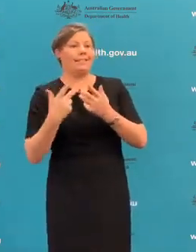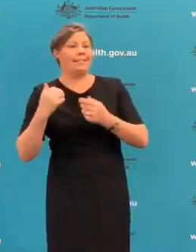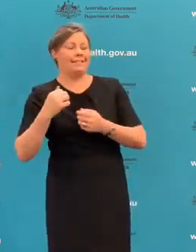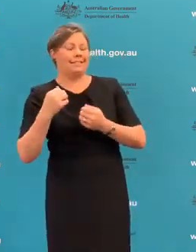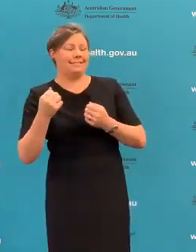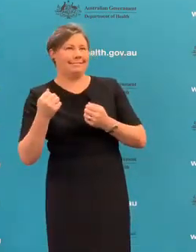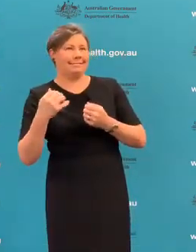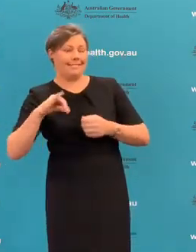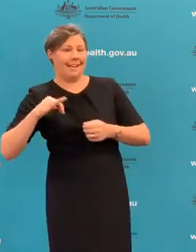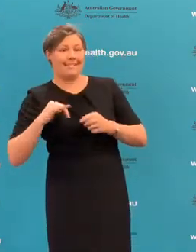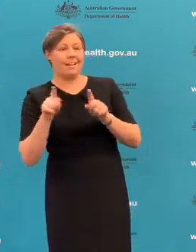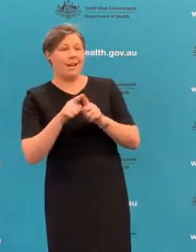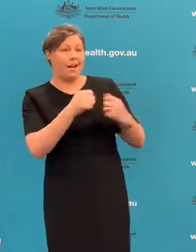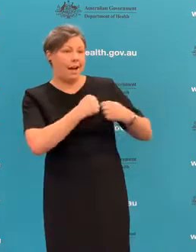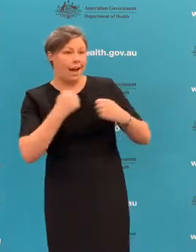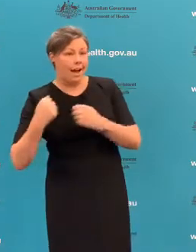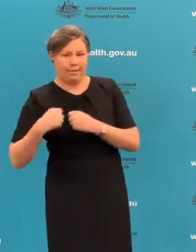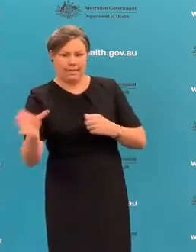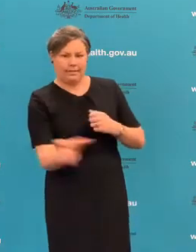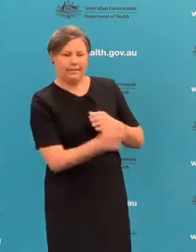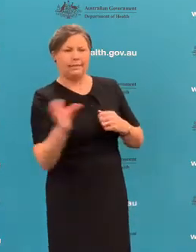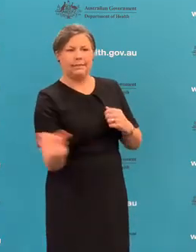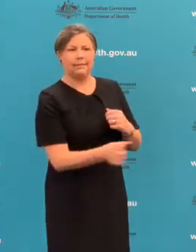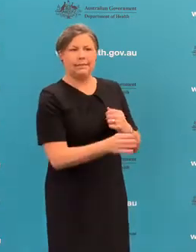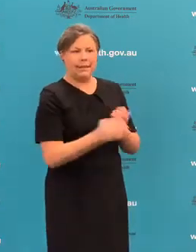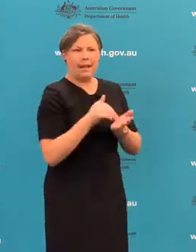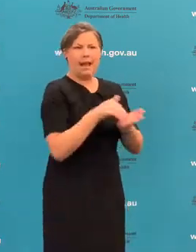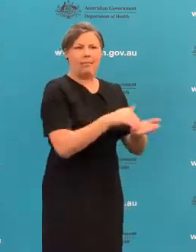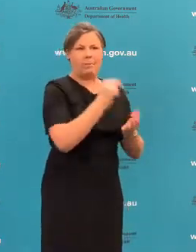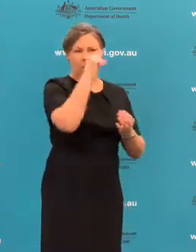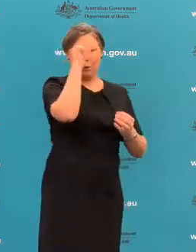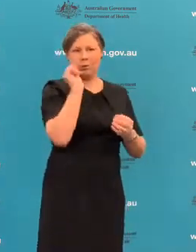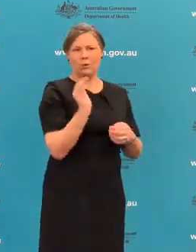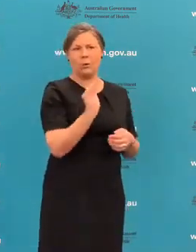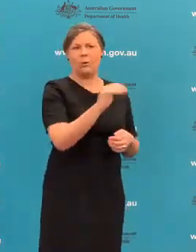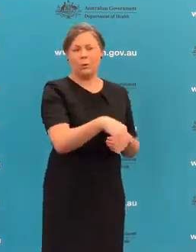personnel who've been deployed to support the responses in